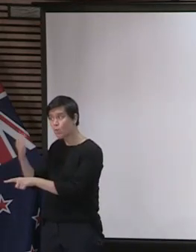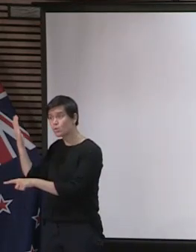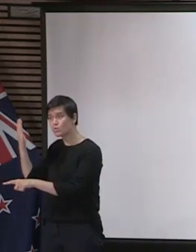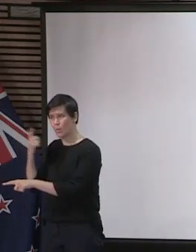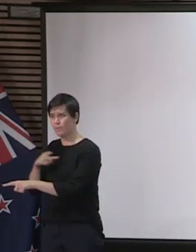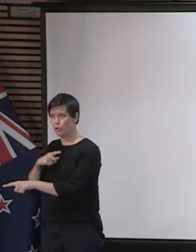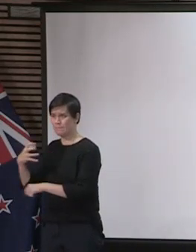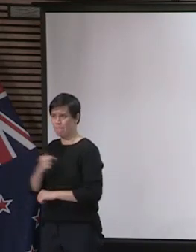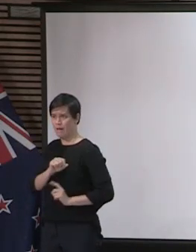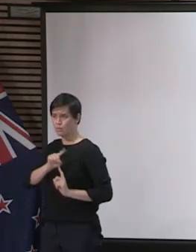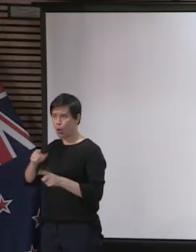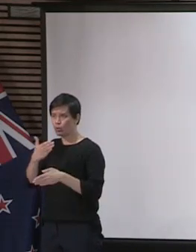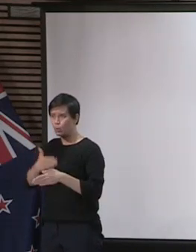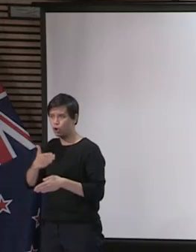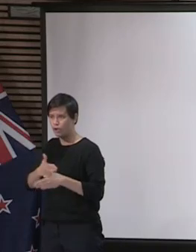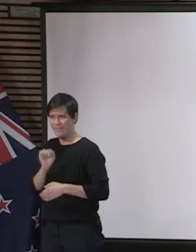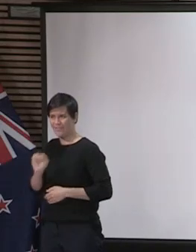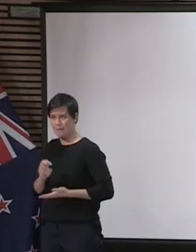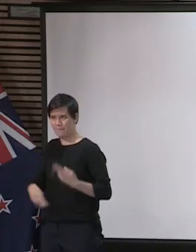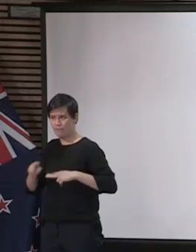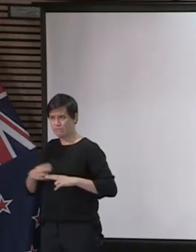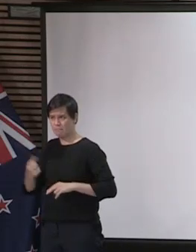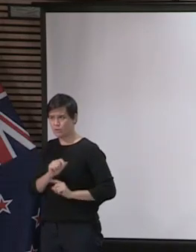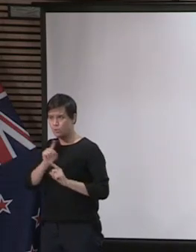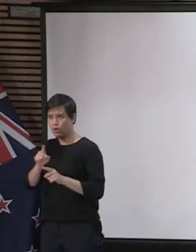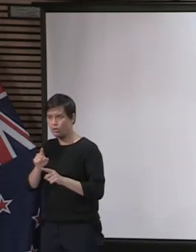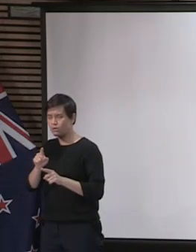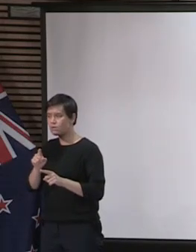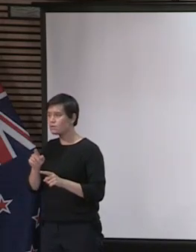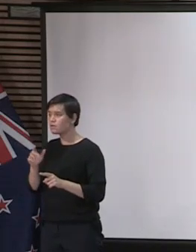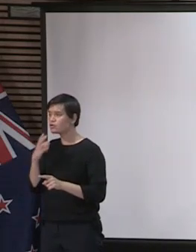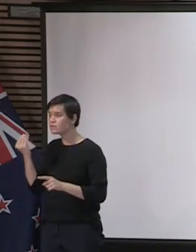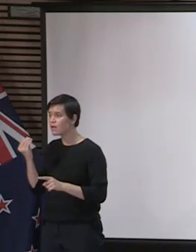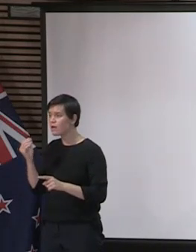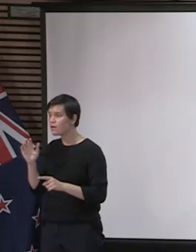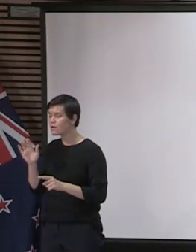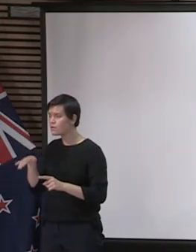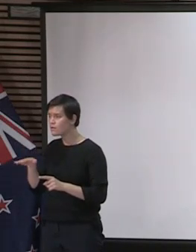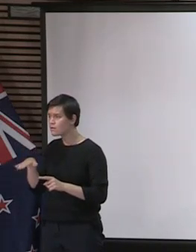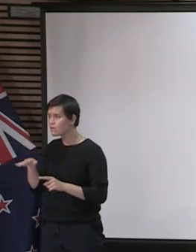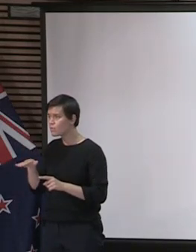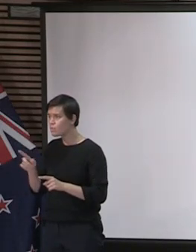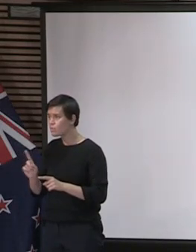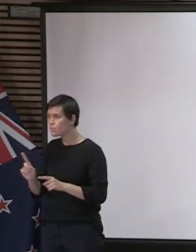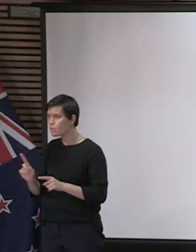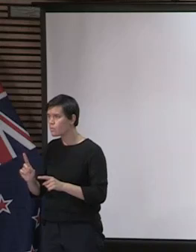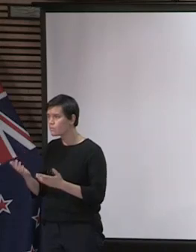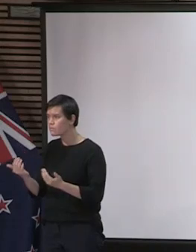are blue collar workers who will have to send their children to ECE and schools.